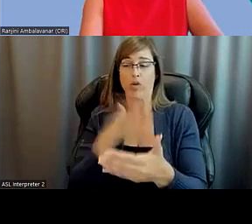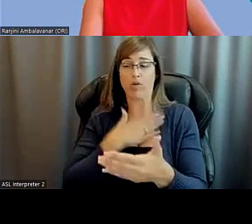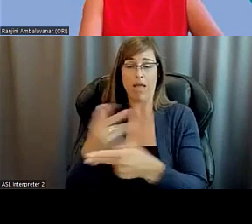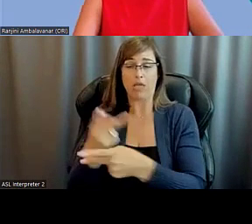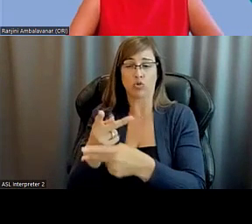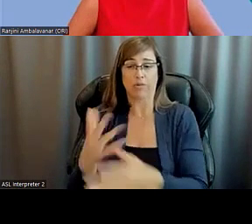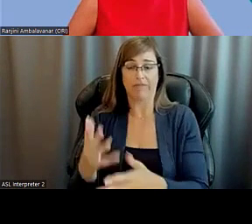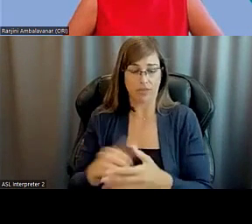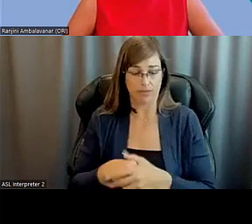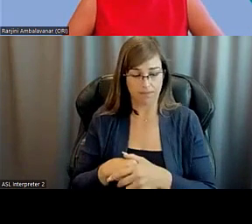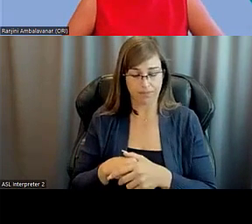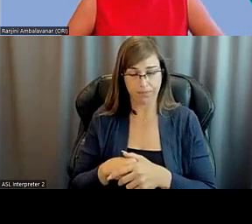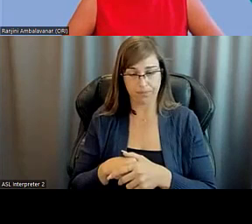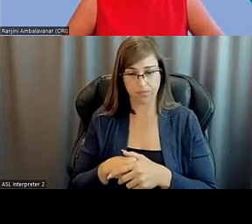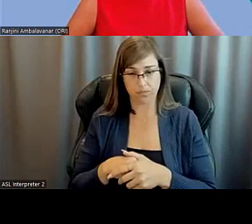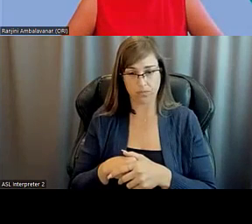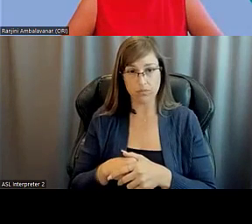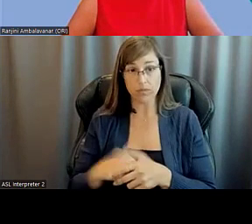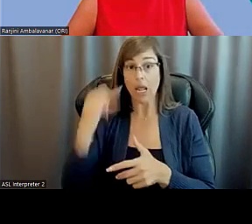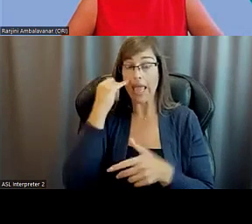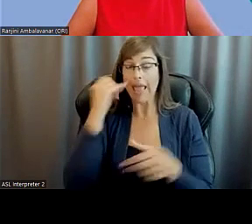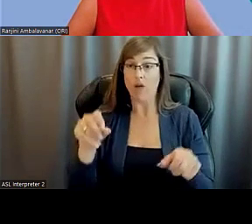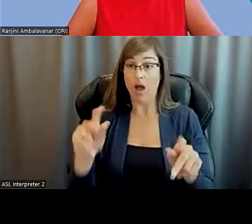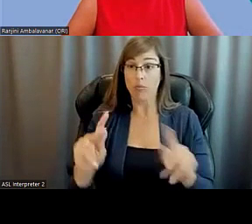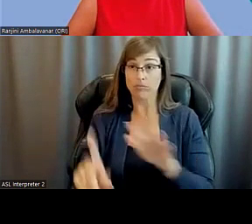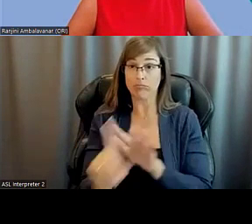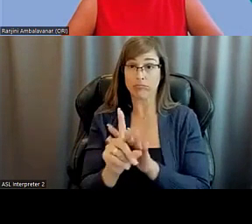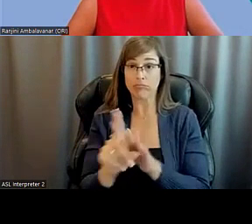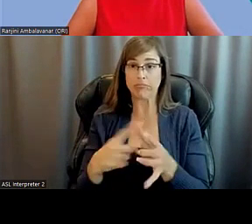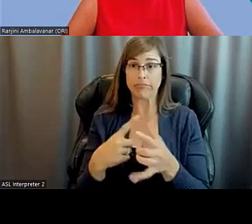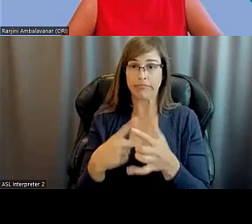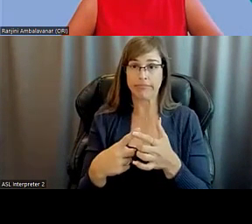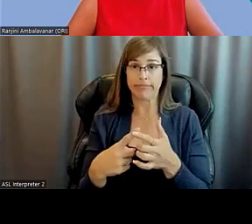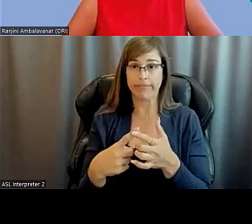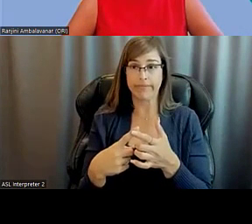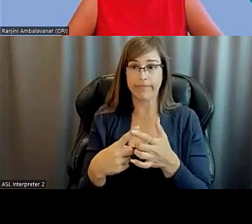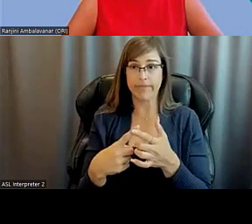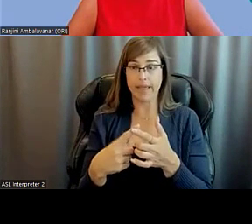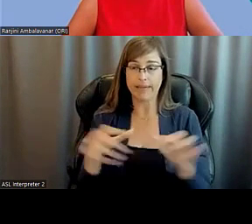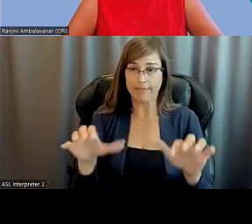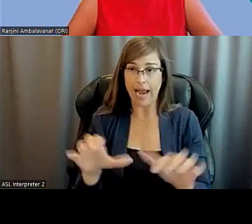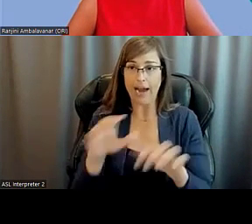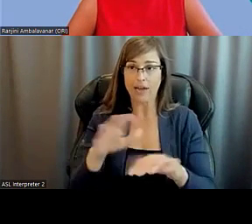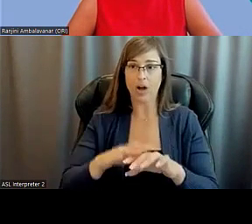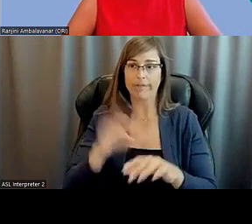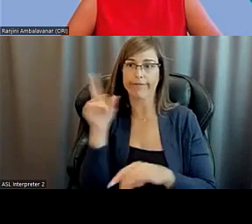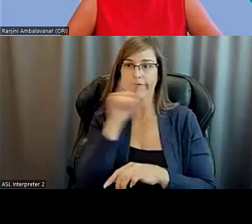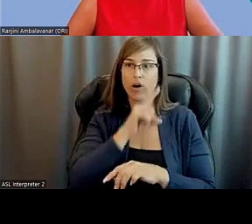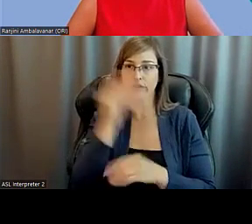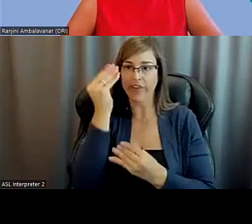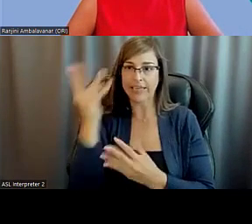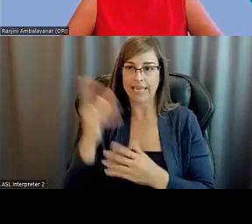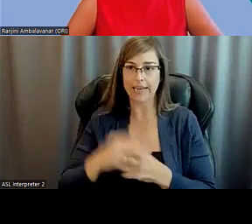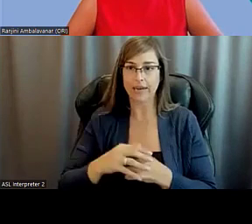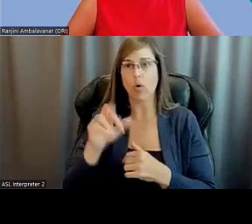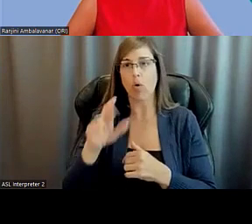and if the opportunity calls, they do act on falsifying data or manipulating data.